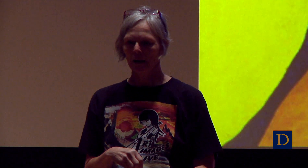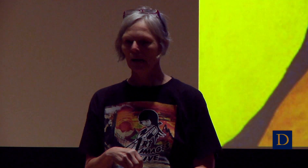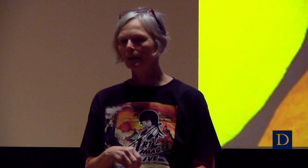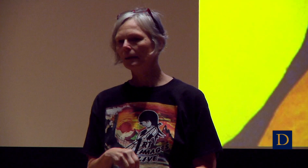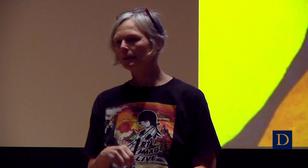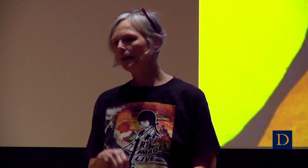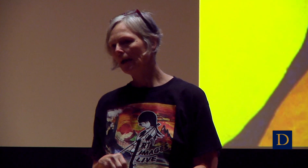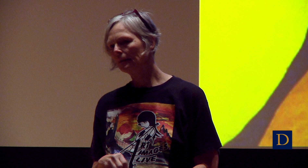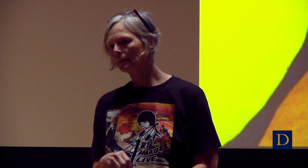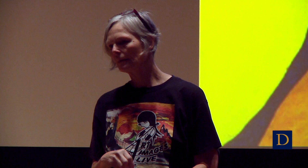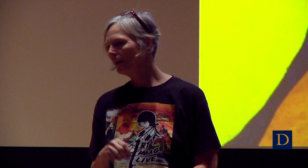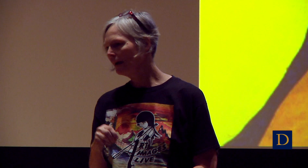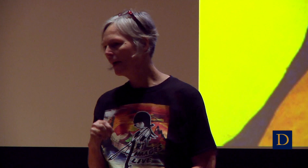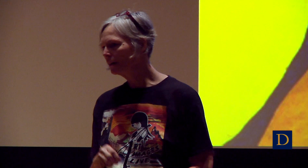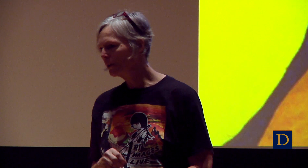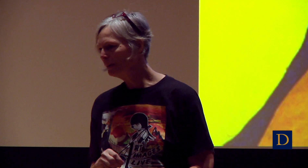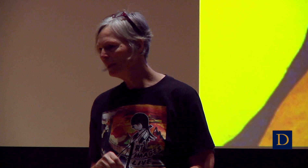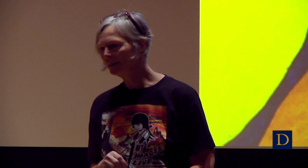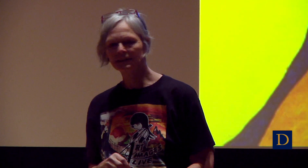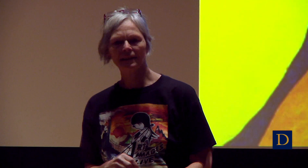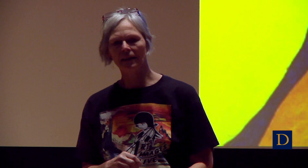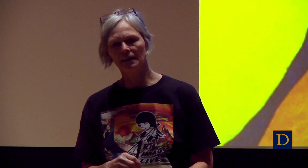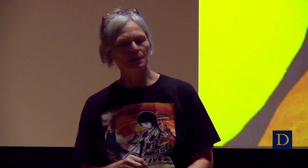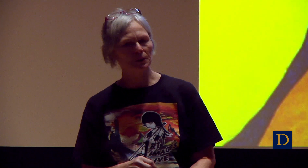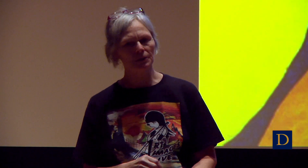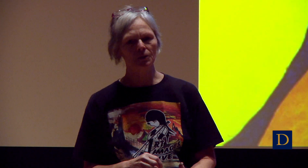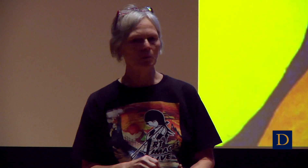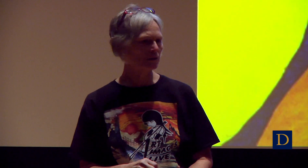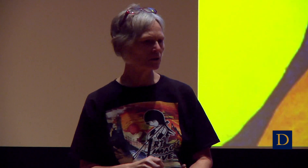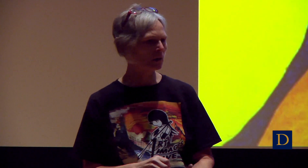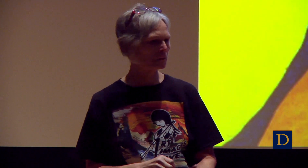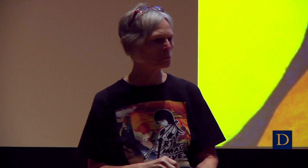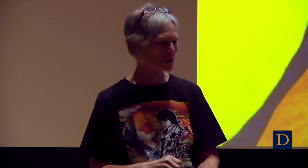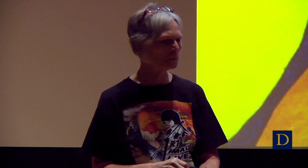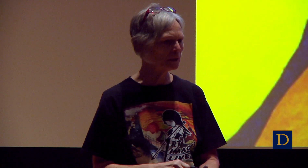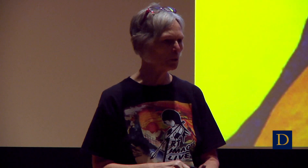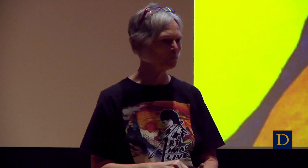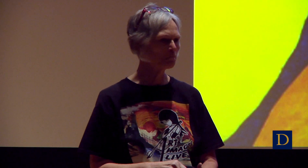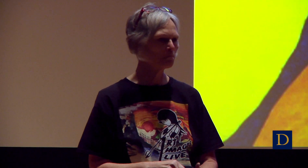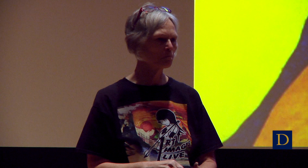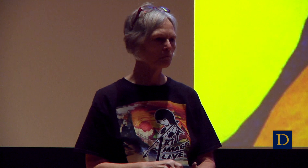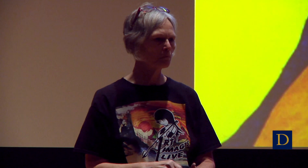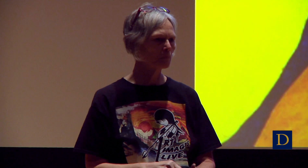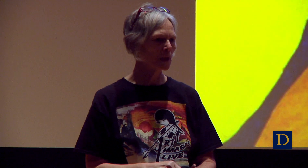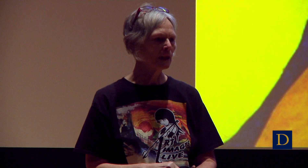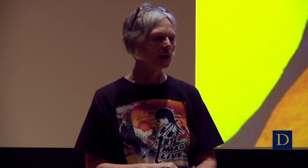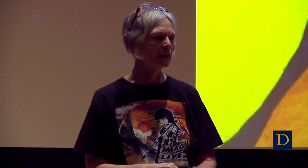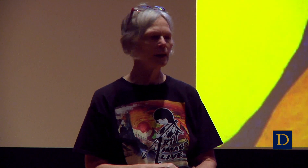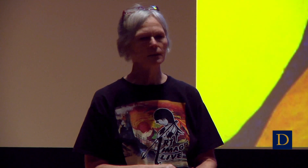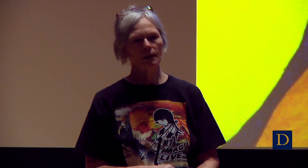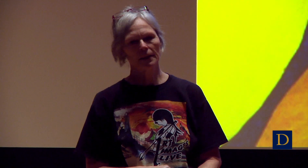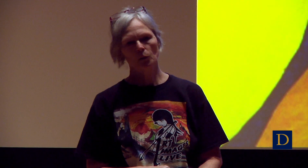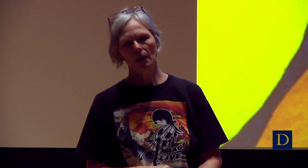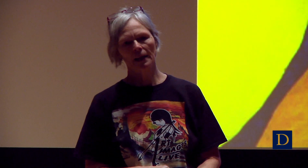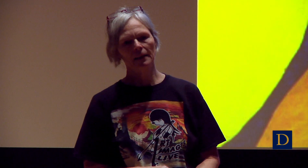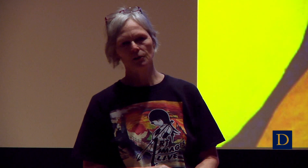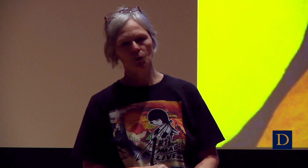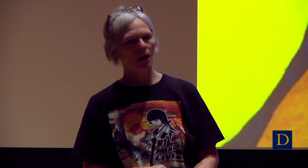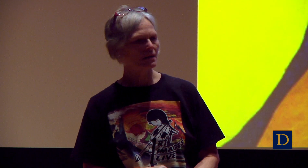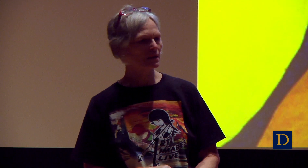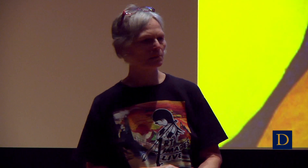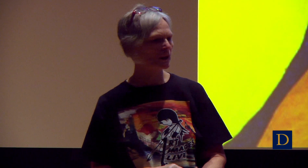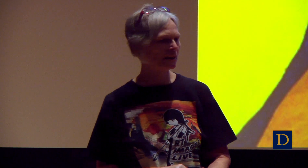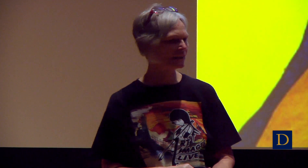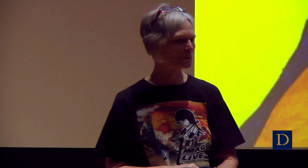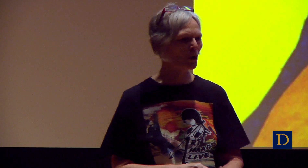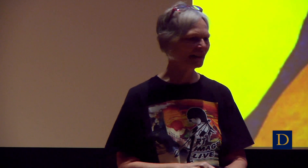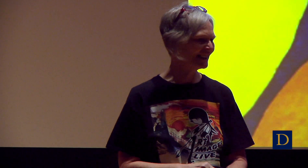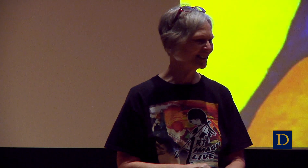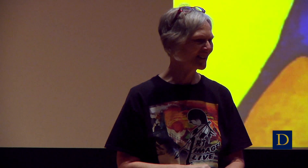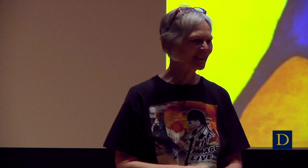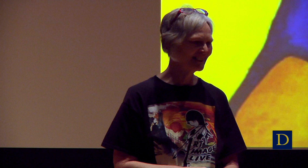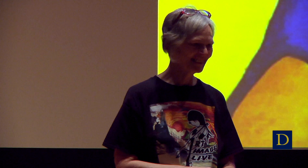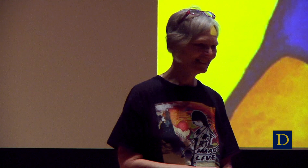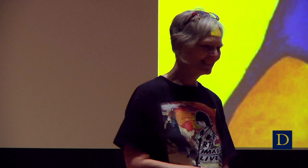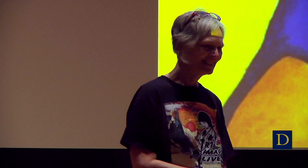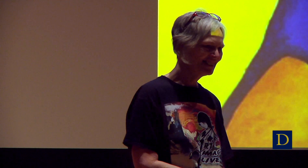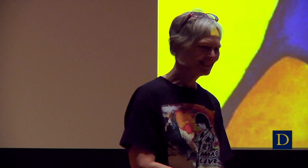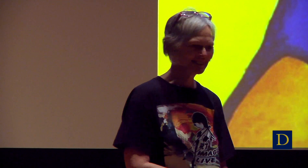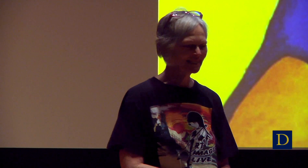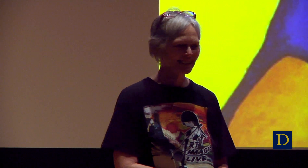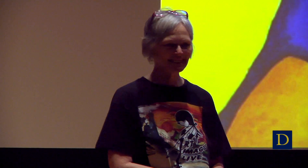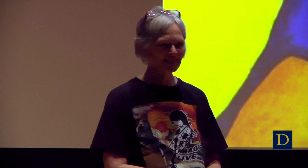And in that, I’ve had great peace, and I experience so much love with people. And I love it when I can draw somebody’s wedding, or… you know?